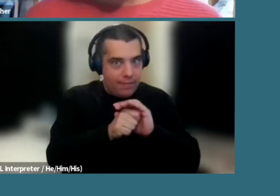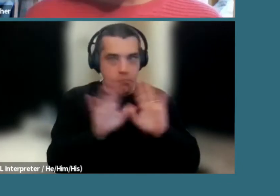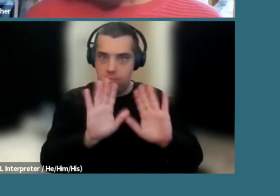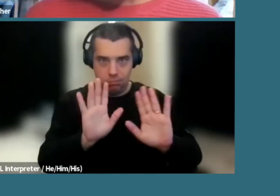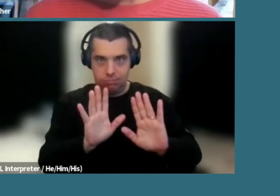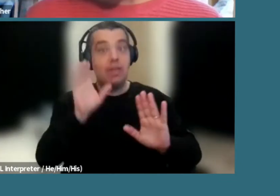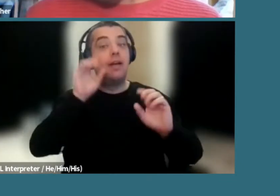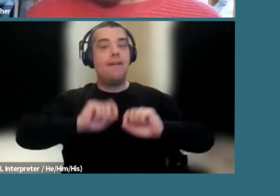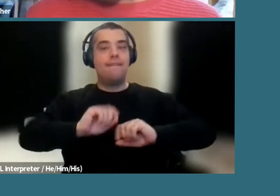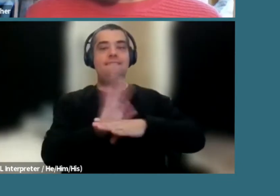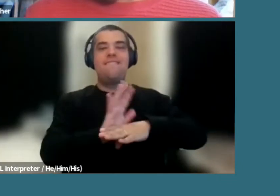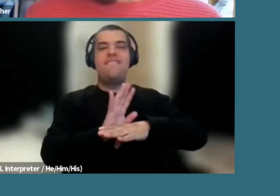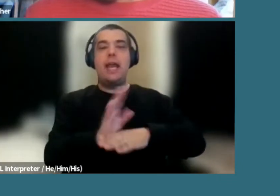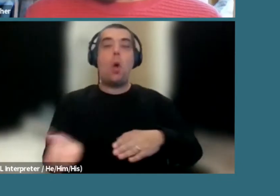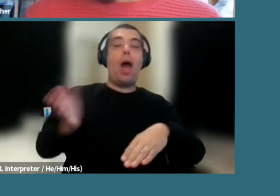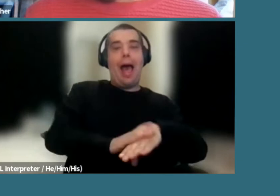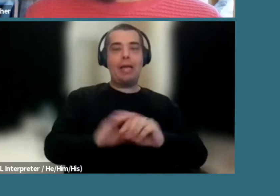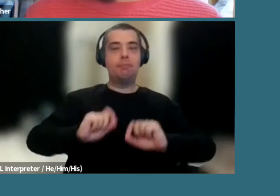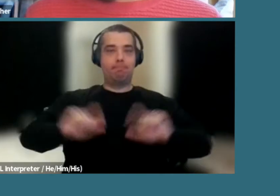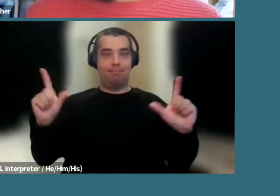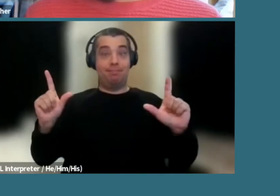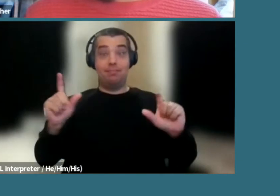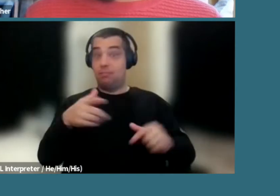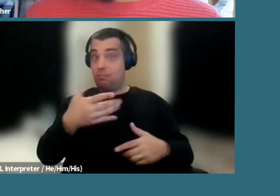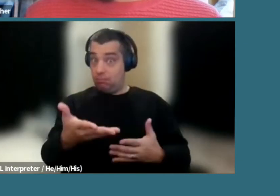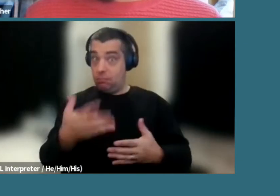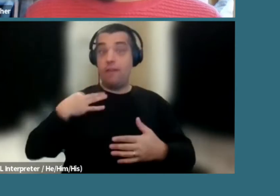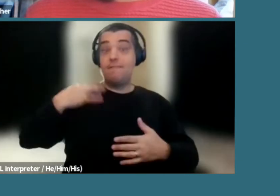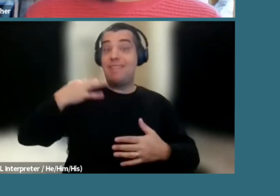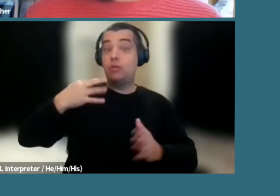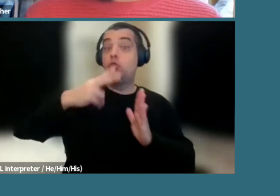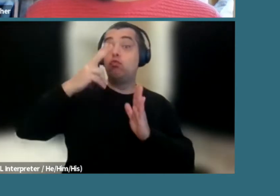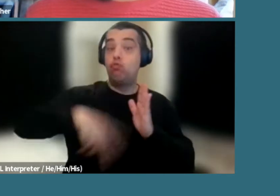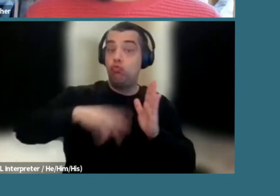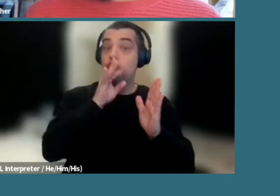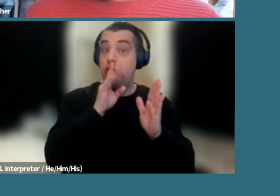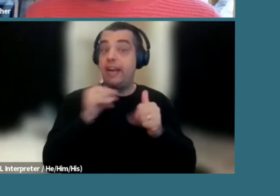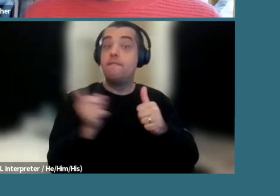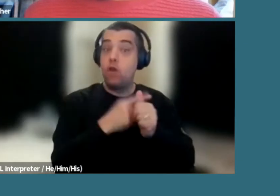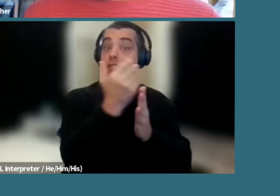and if anyone would like to just read their first list. Bojana.